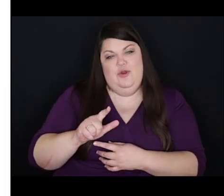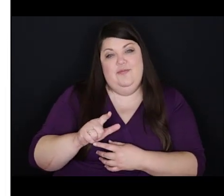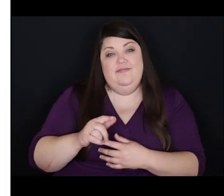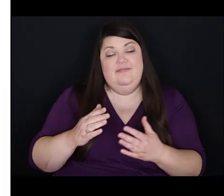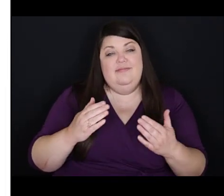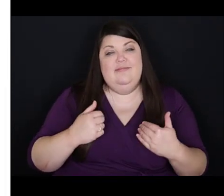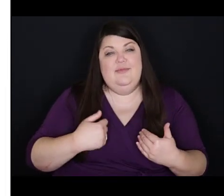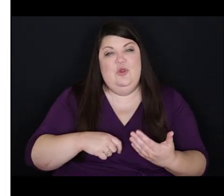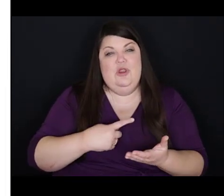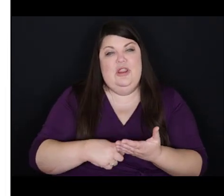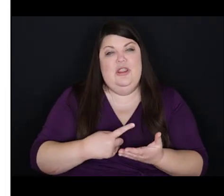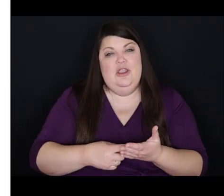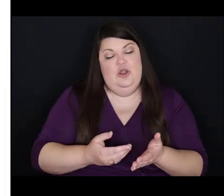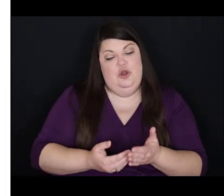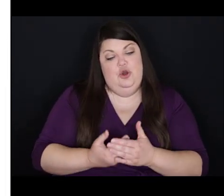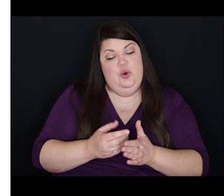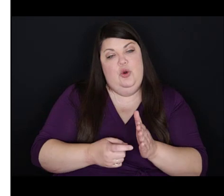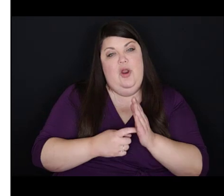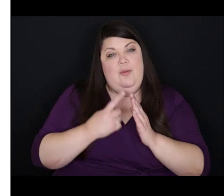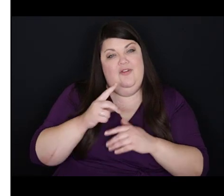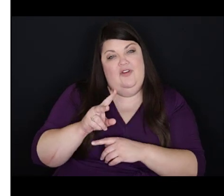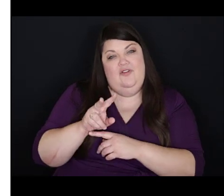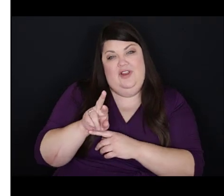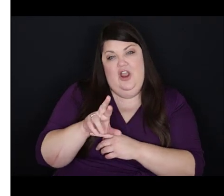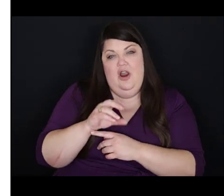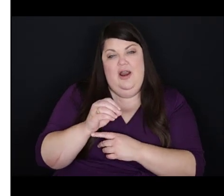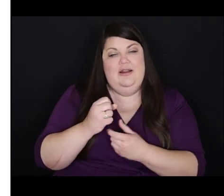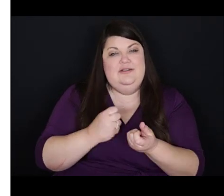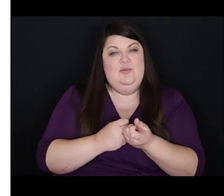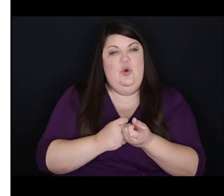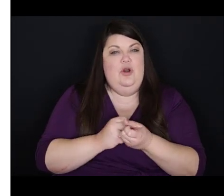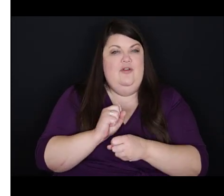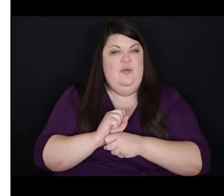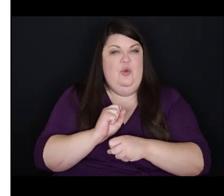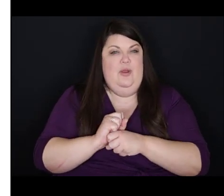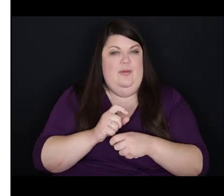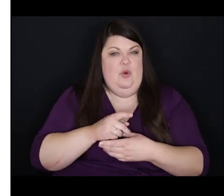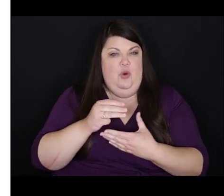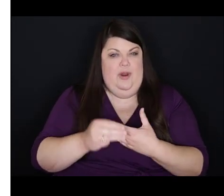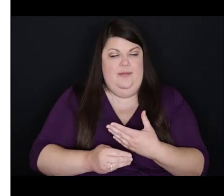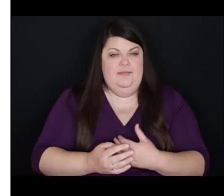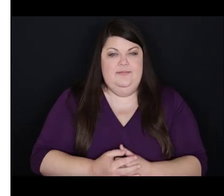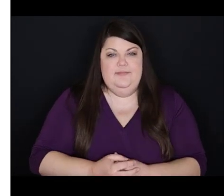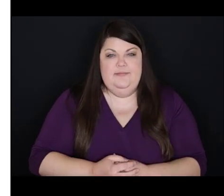we will discuss a new requirement for the VR and Supported Employment programs - the General